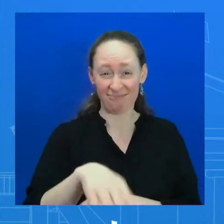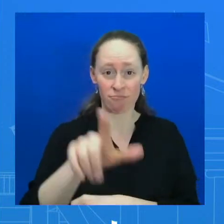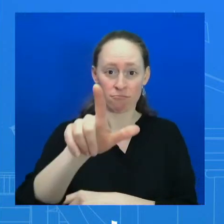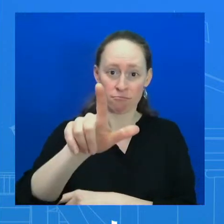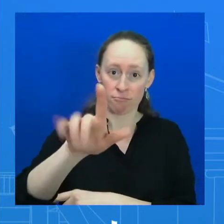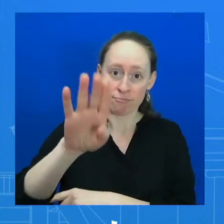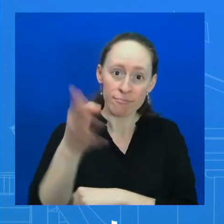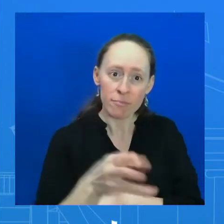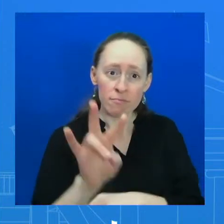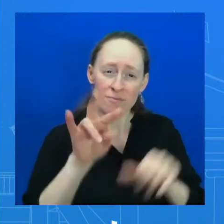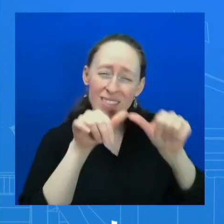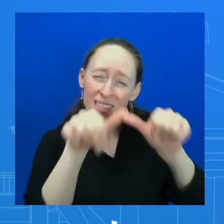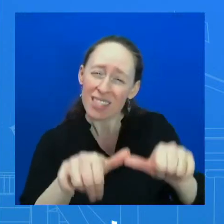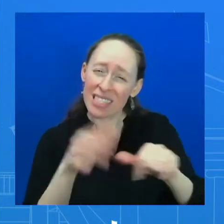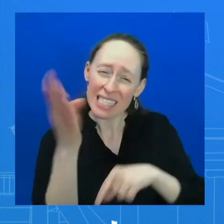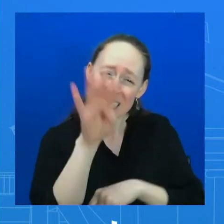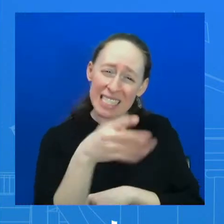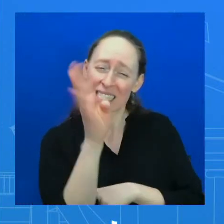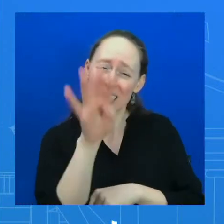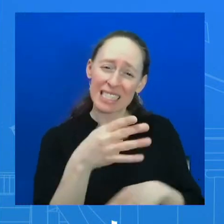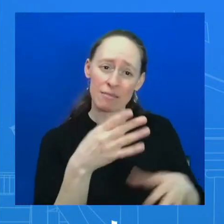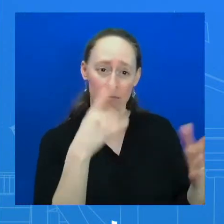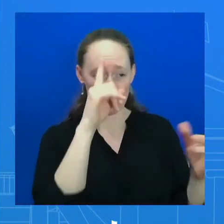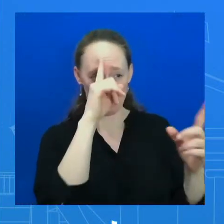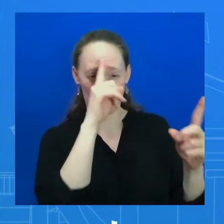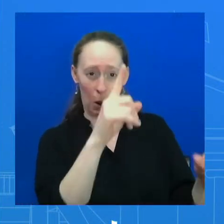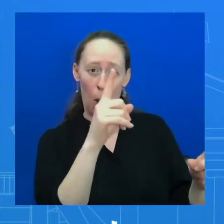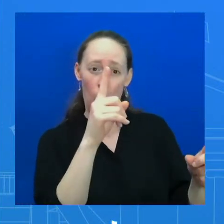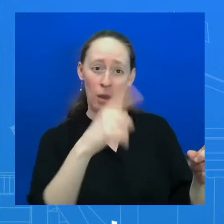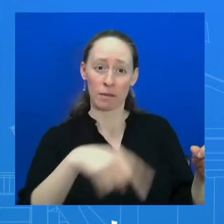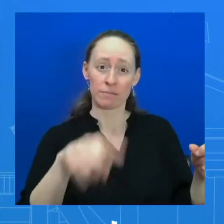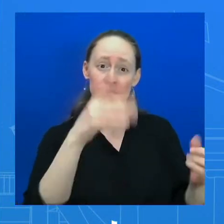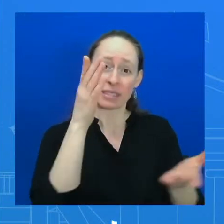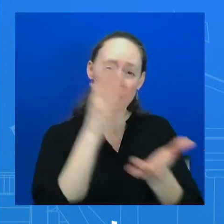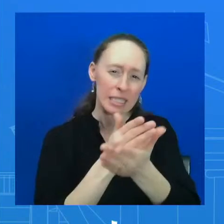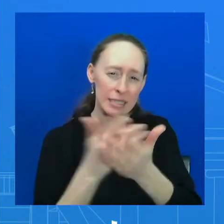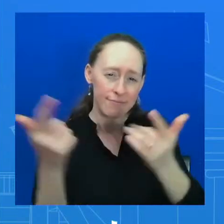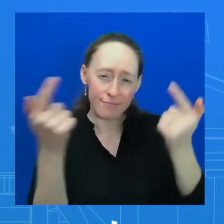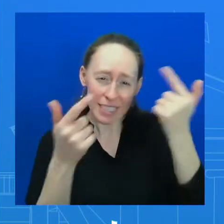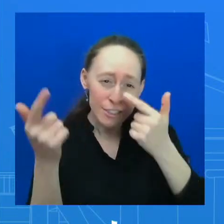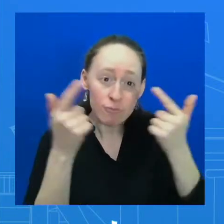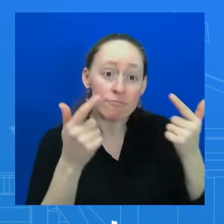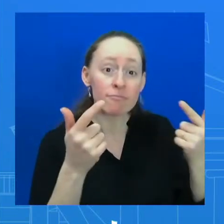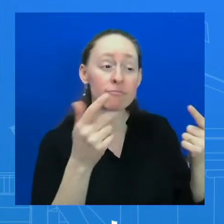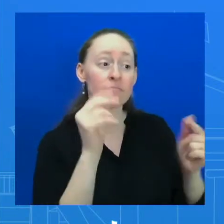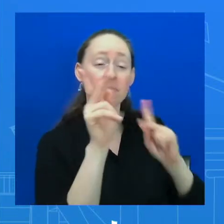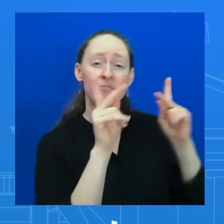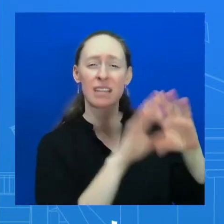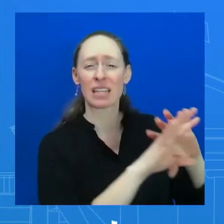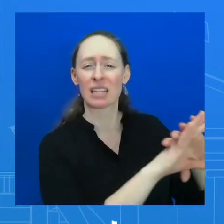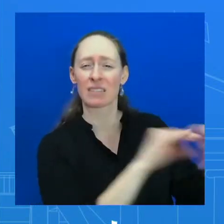and get American -- American hostages as well as all hostages home to their loved ones. I have to go, but we will see you tomorrow, guys.